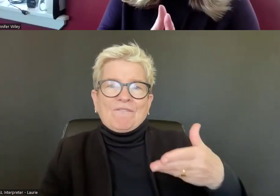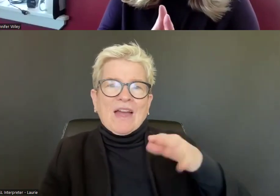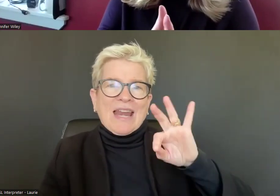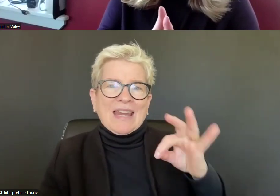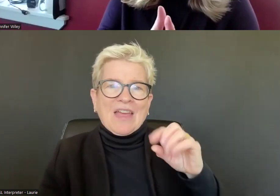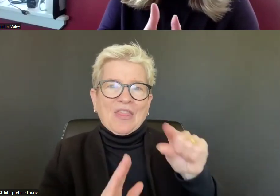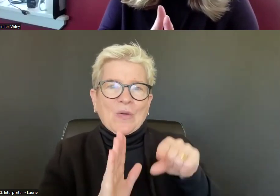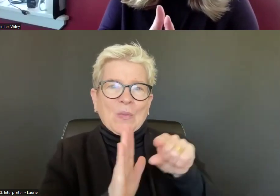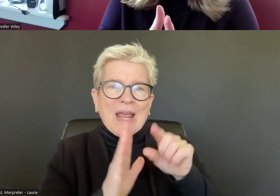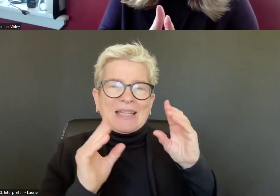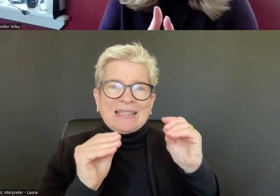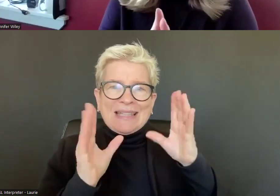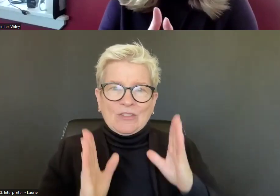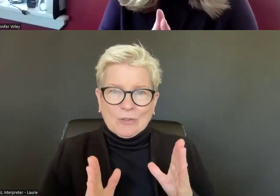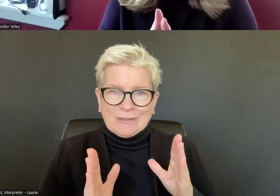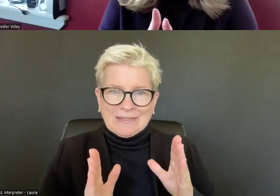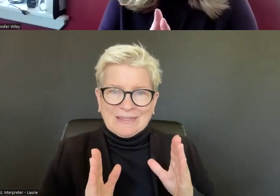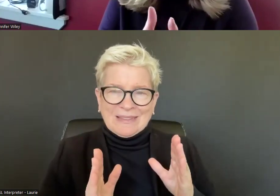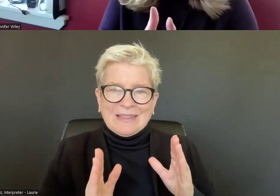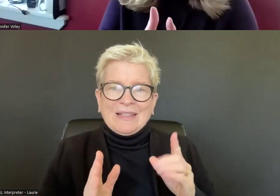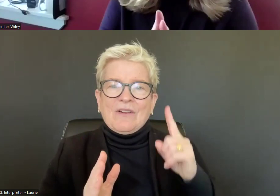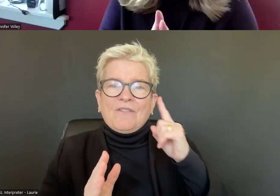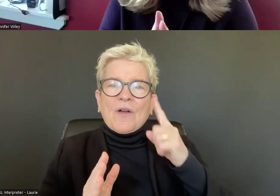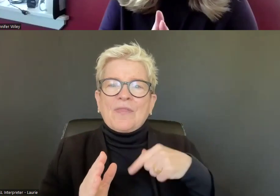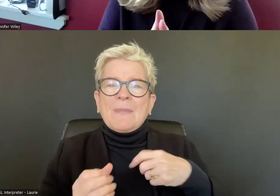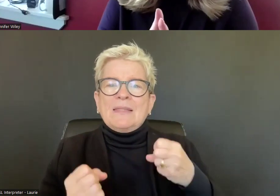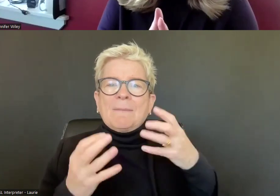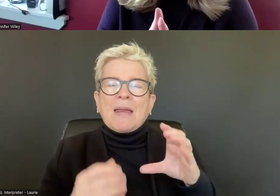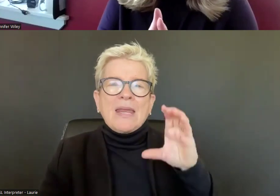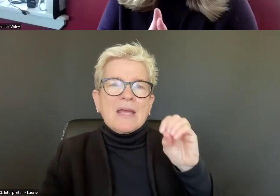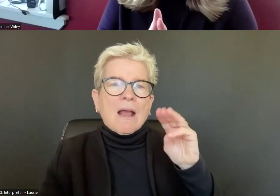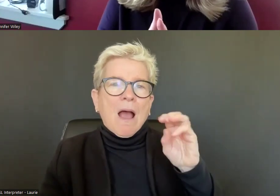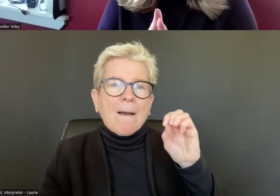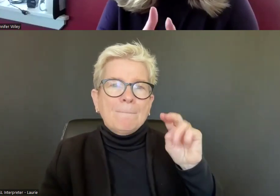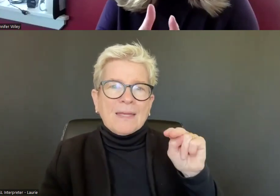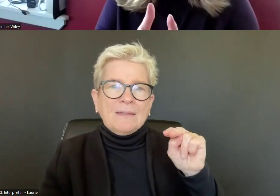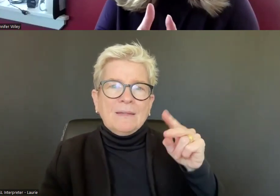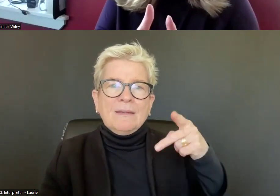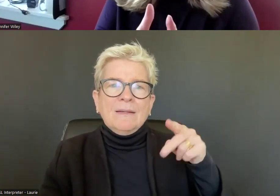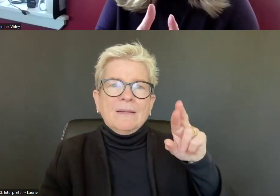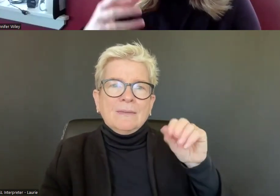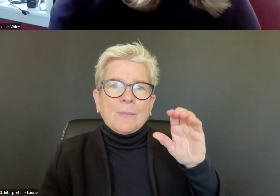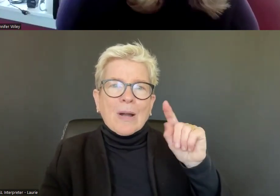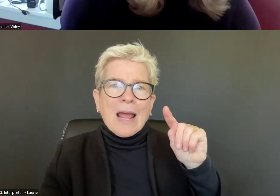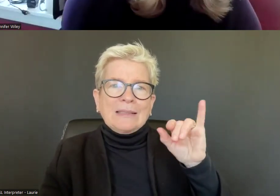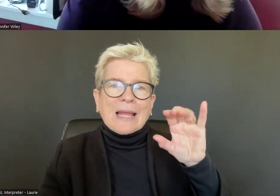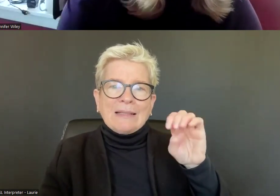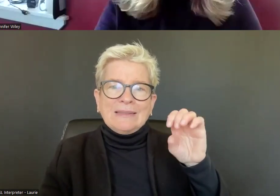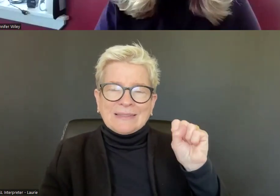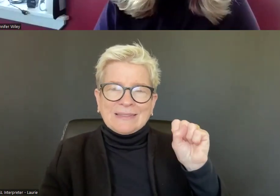teachers to have as many common practices as possible so that our young people with those